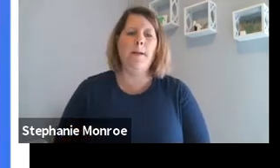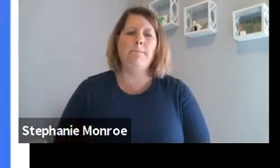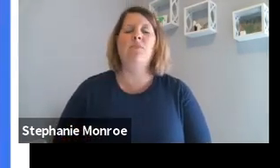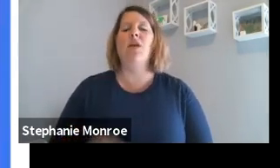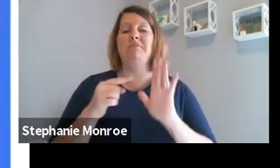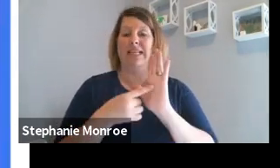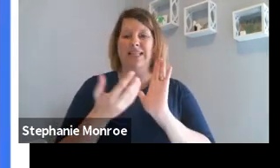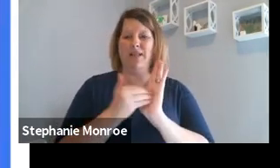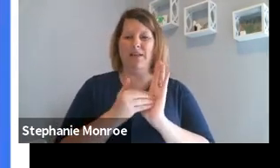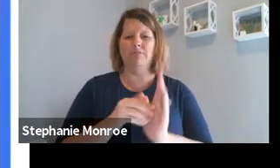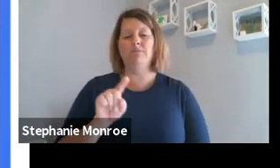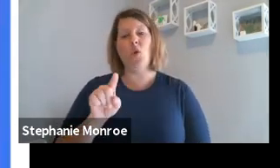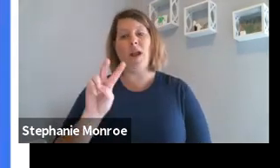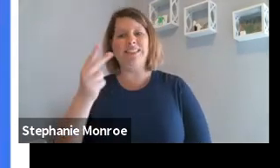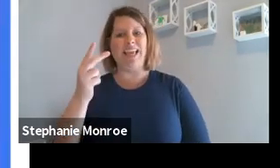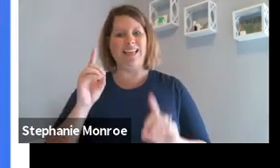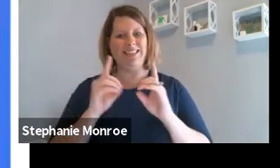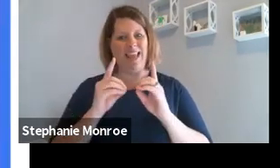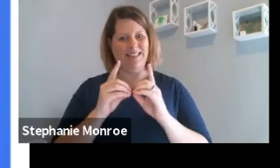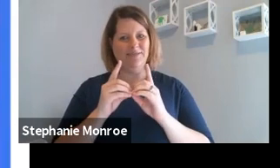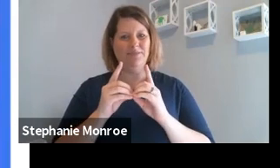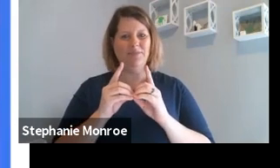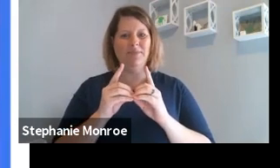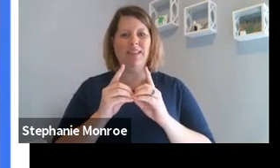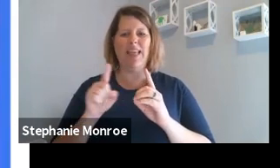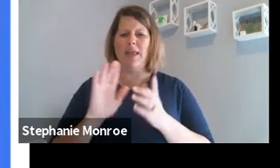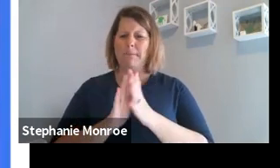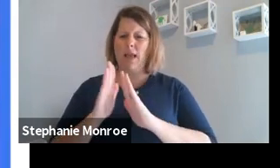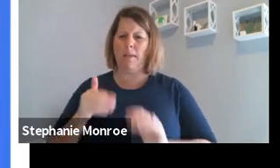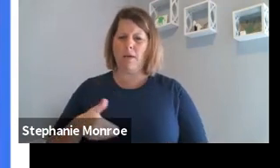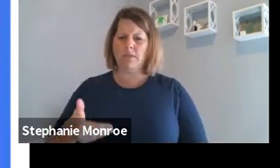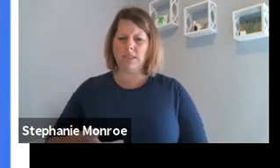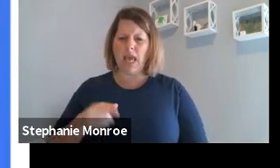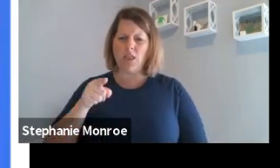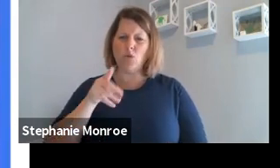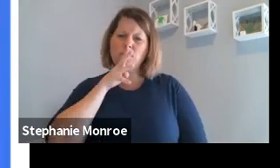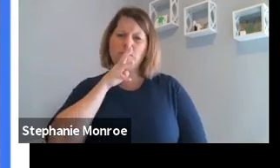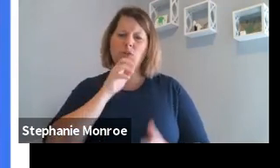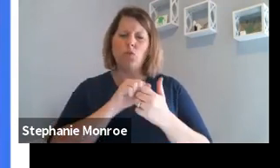You are on your second date, and she or he becomes upset, that you speak to an old high school friend,